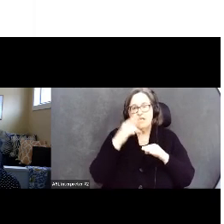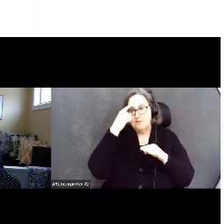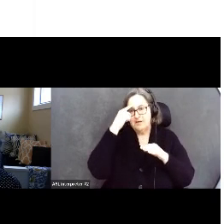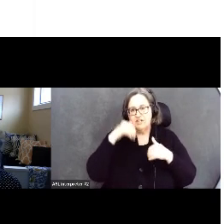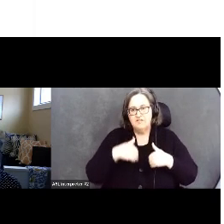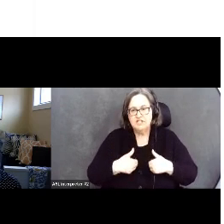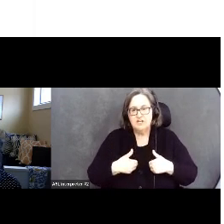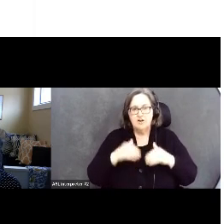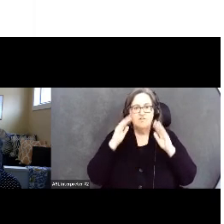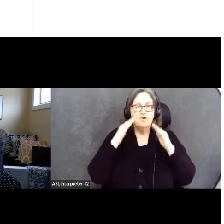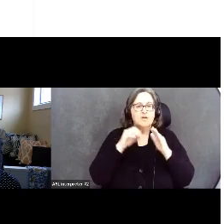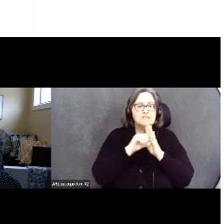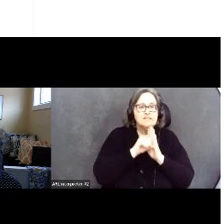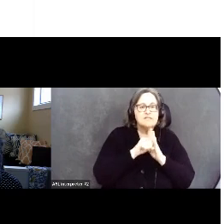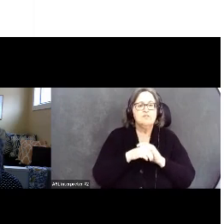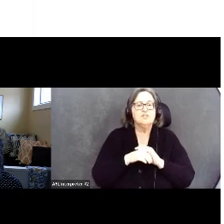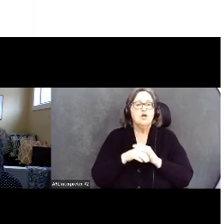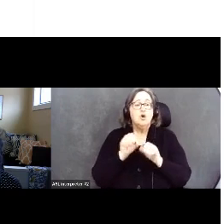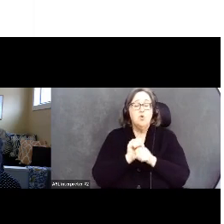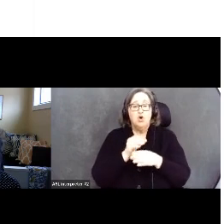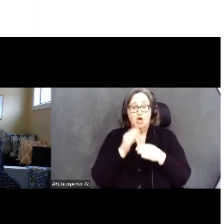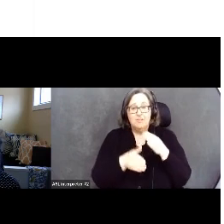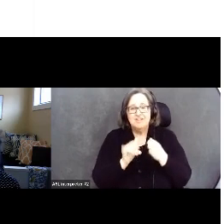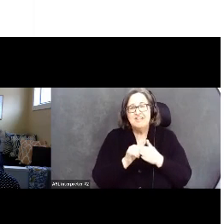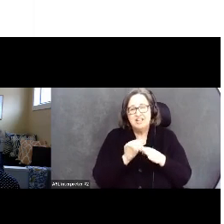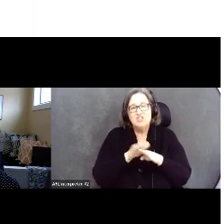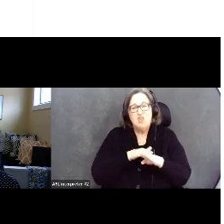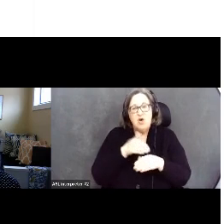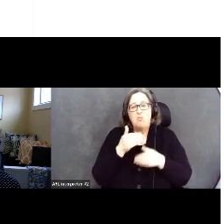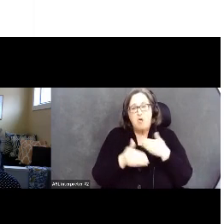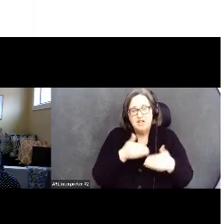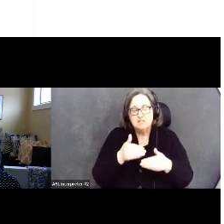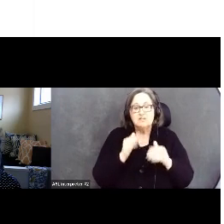to focus on work completion, which is all about slow processing speed and to focus on short term